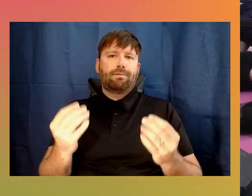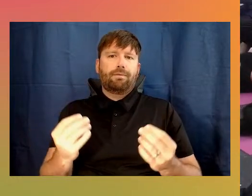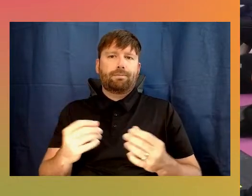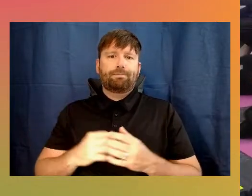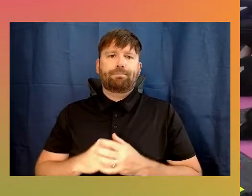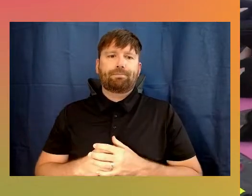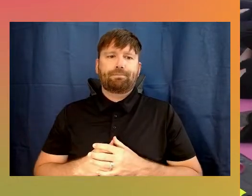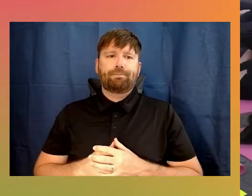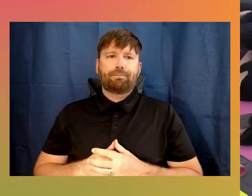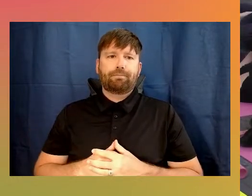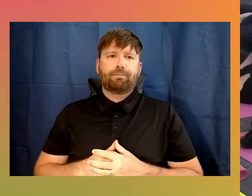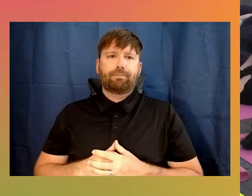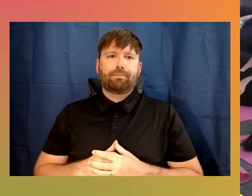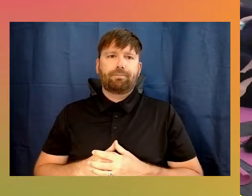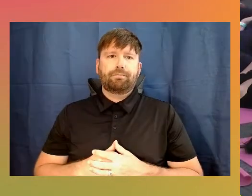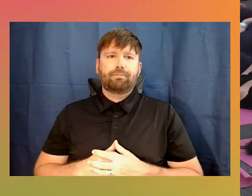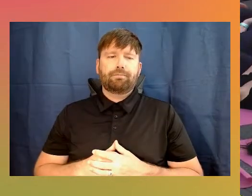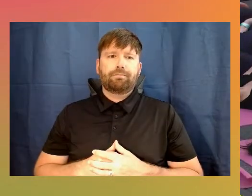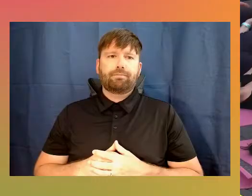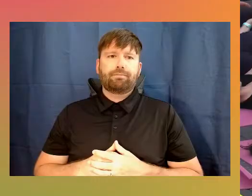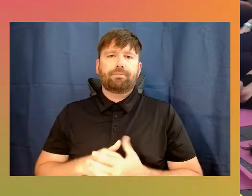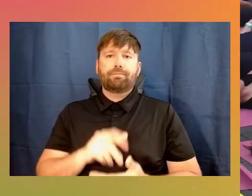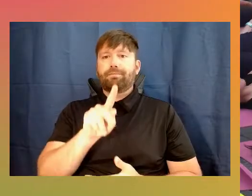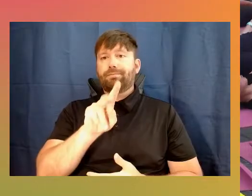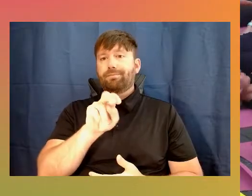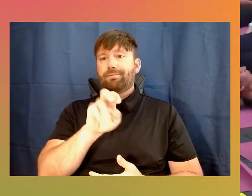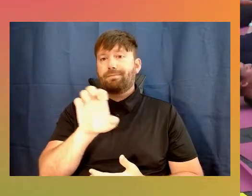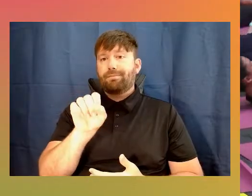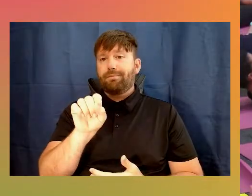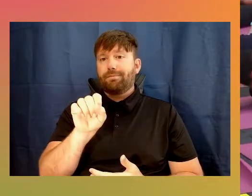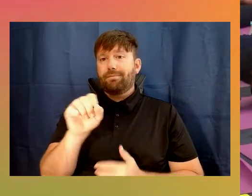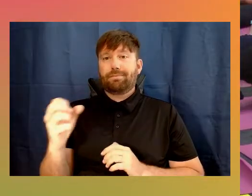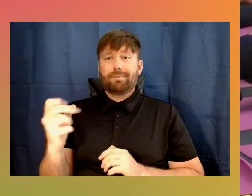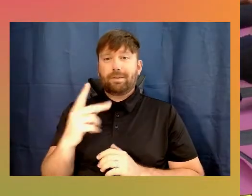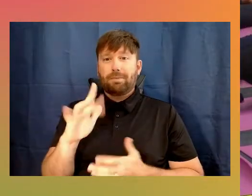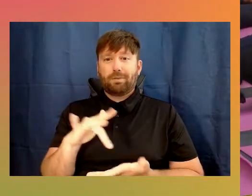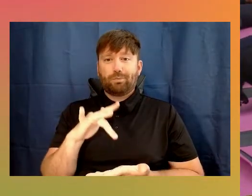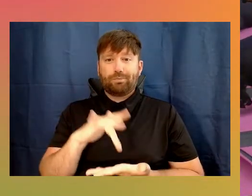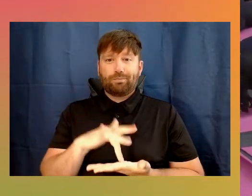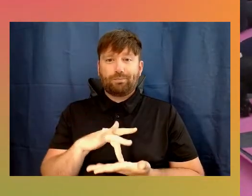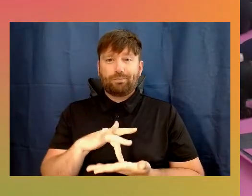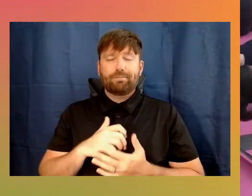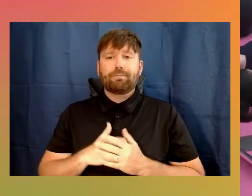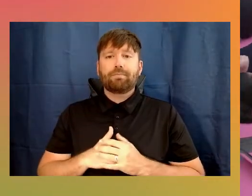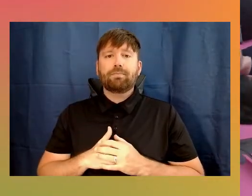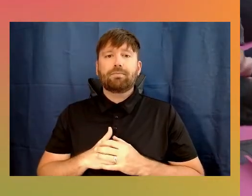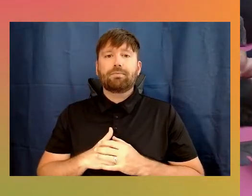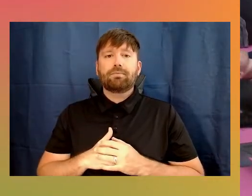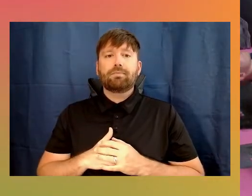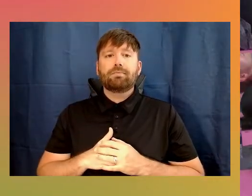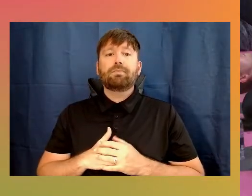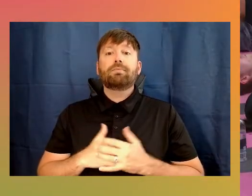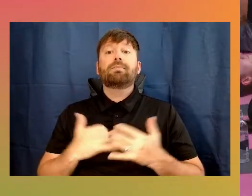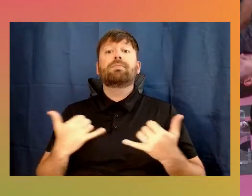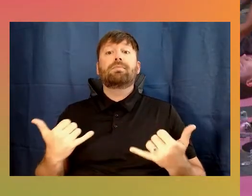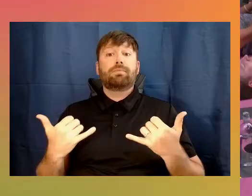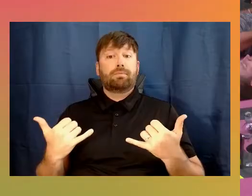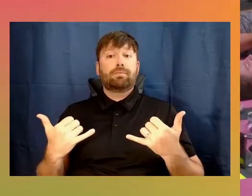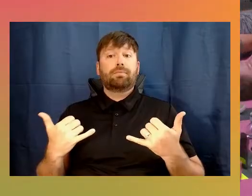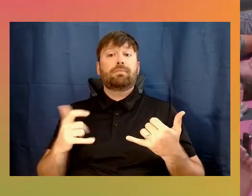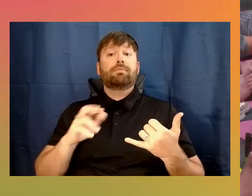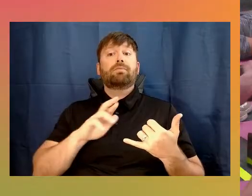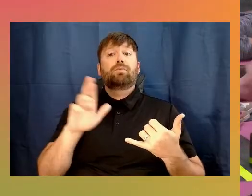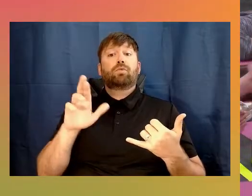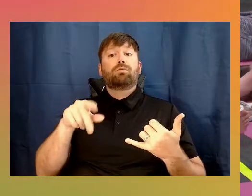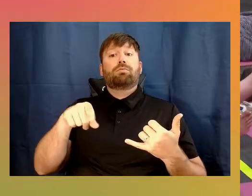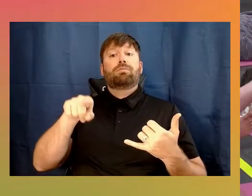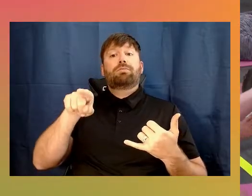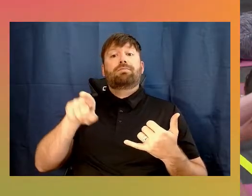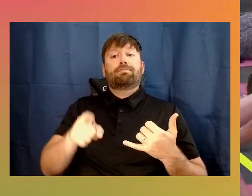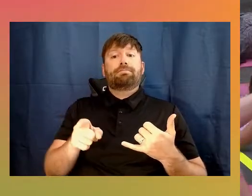SOFT EXHALE OUT.